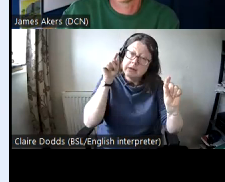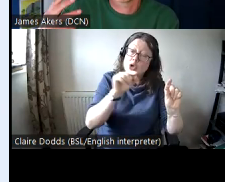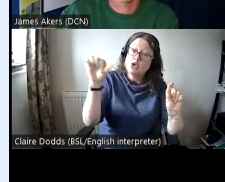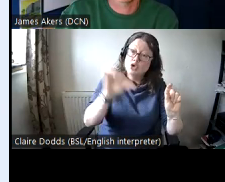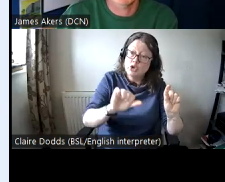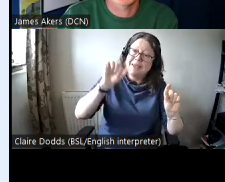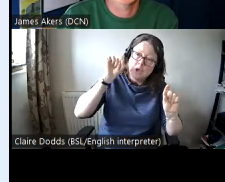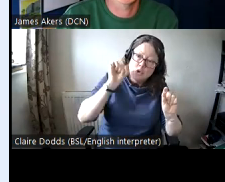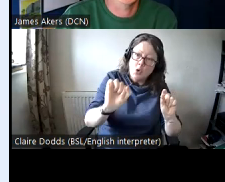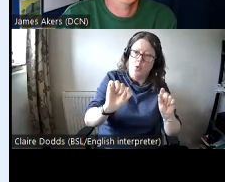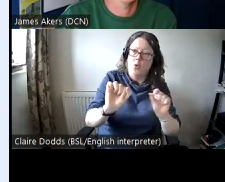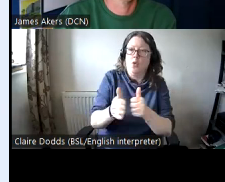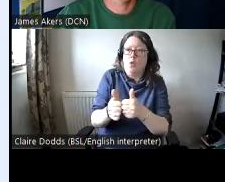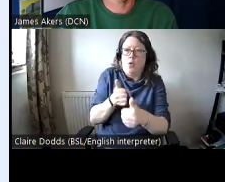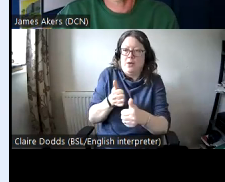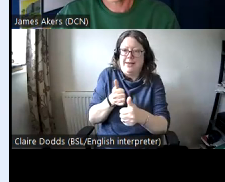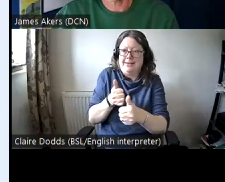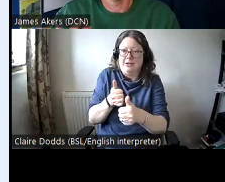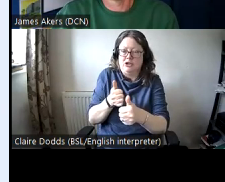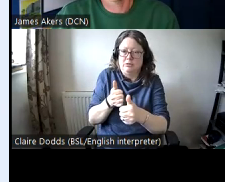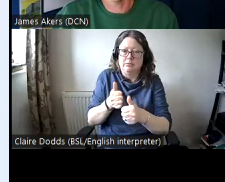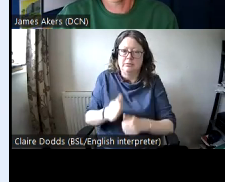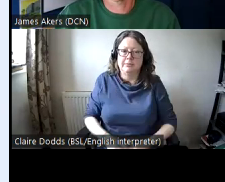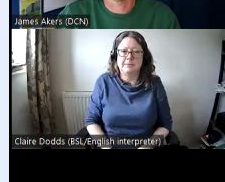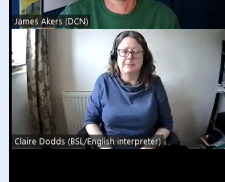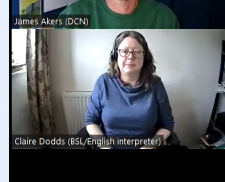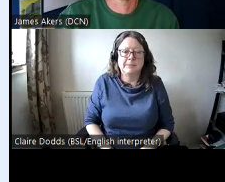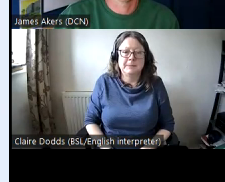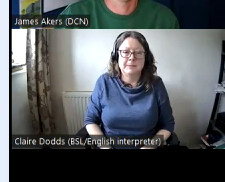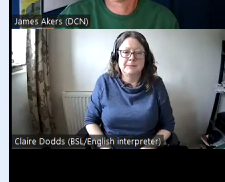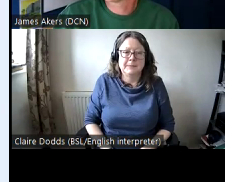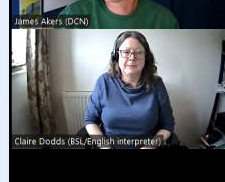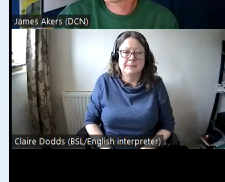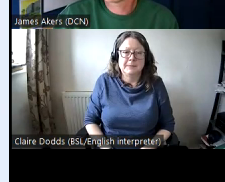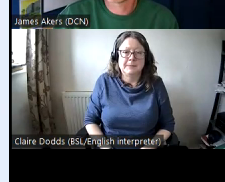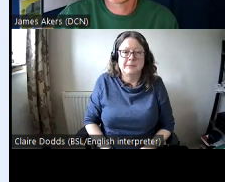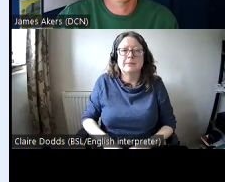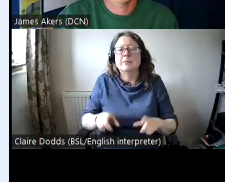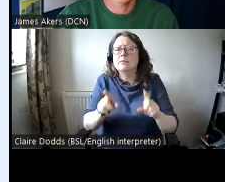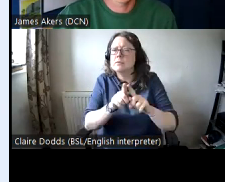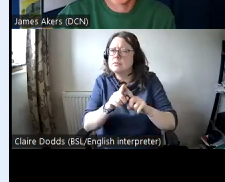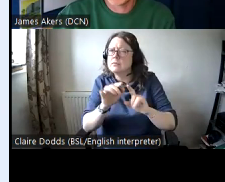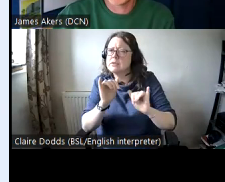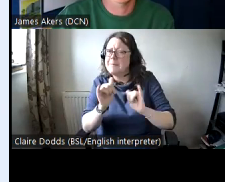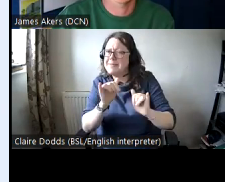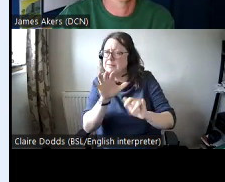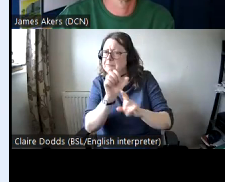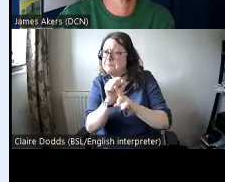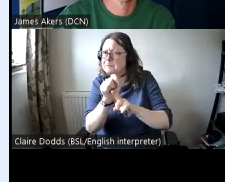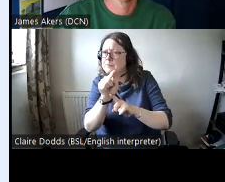you can have multiple websites underneath it. What you might see in your account as well is that this dropdown up here where it says all accounts,